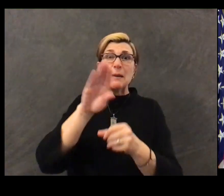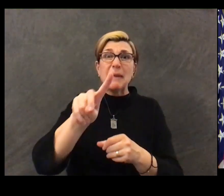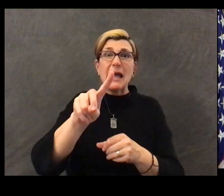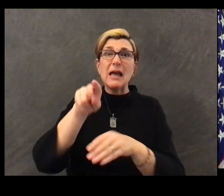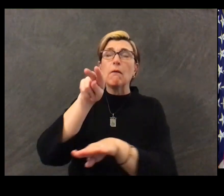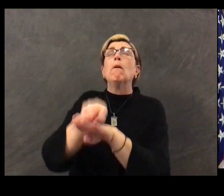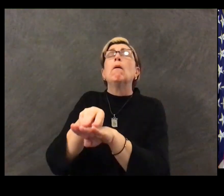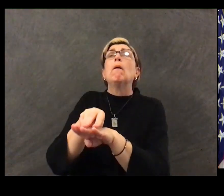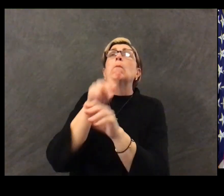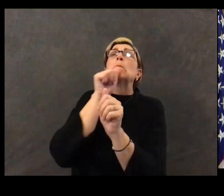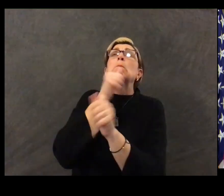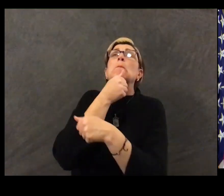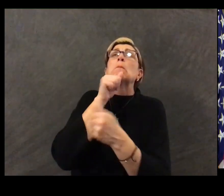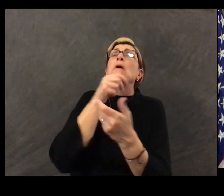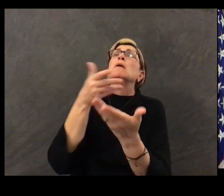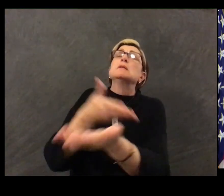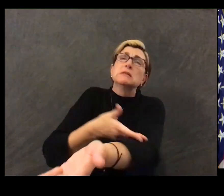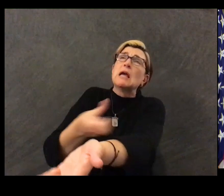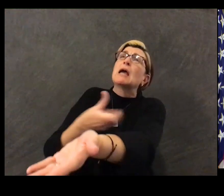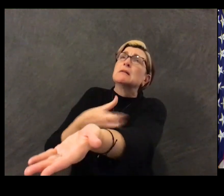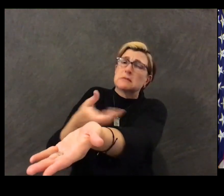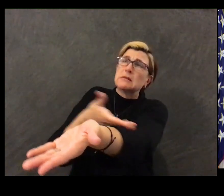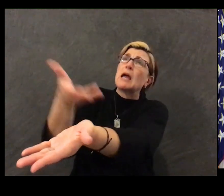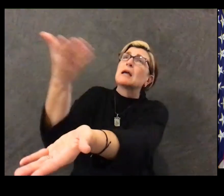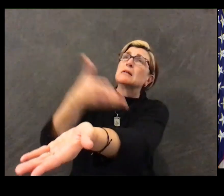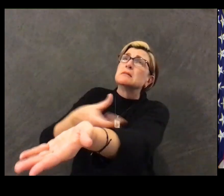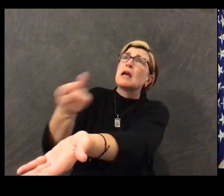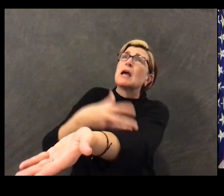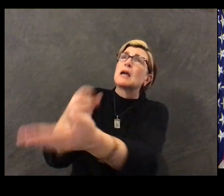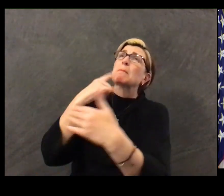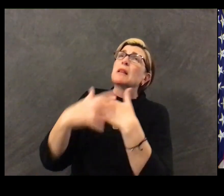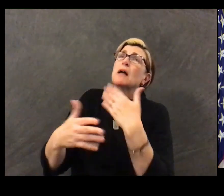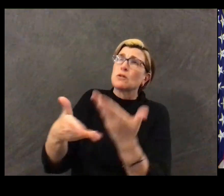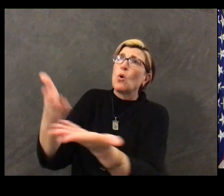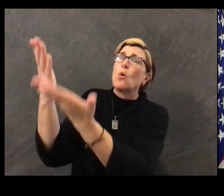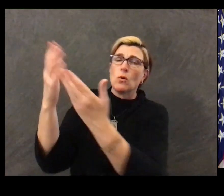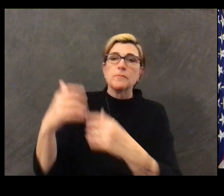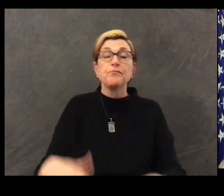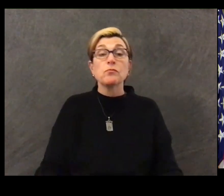if you recovered from the corona virus I ask you to consider contacting your